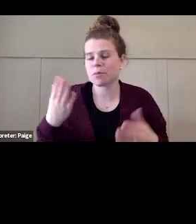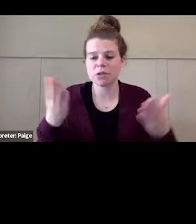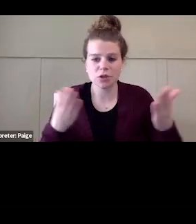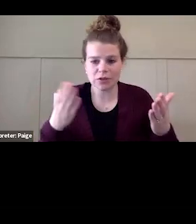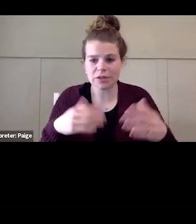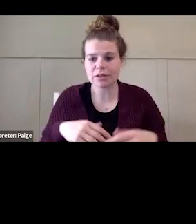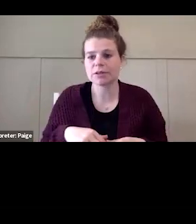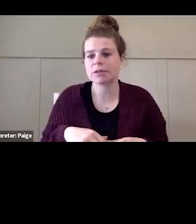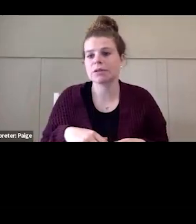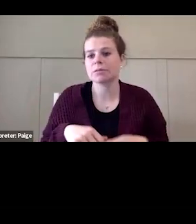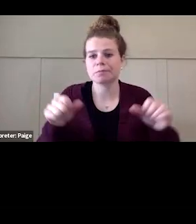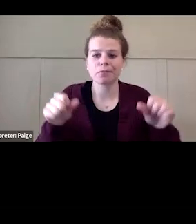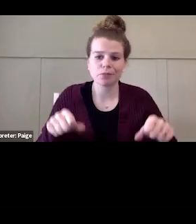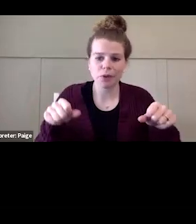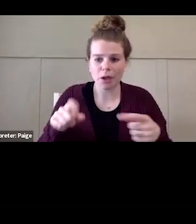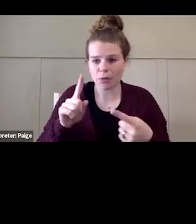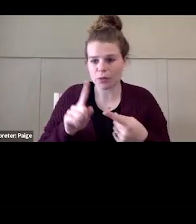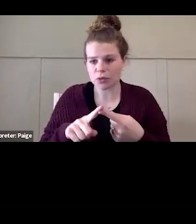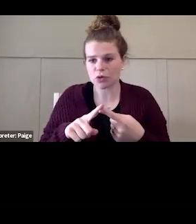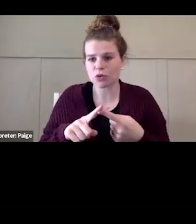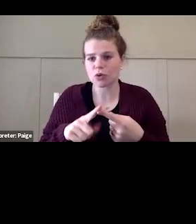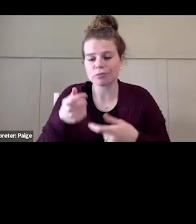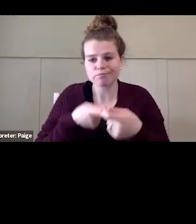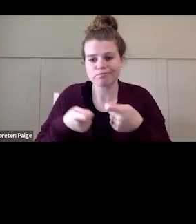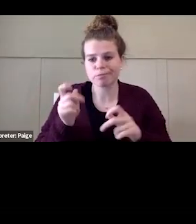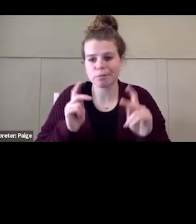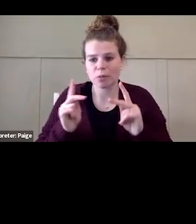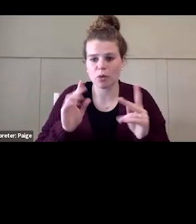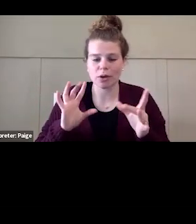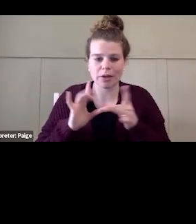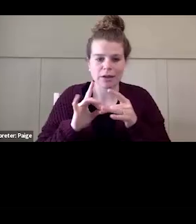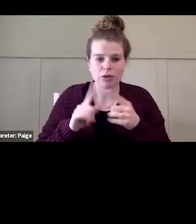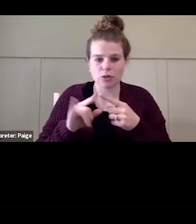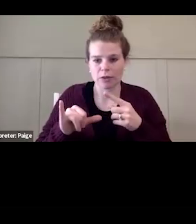and are able to get people in and connected to those services.